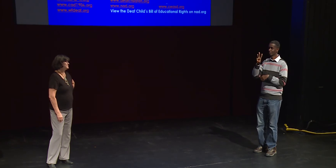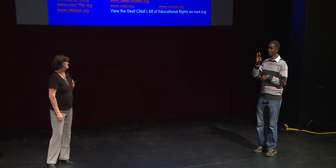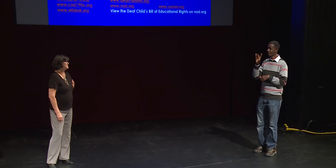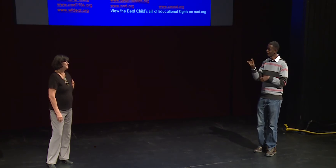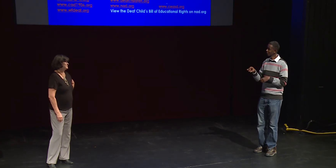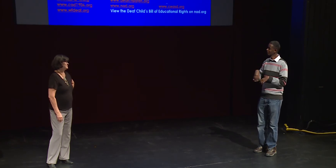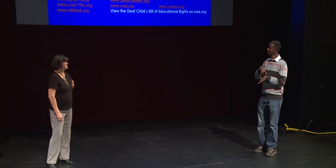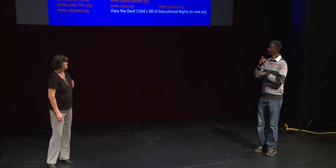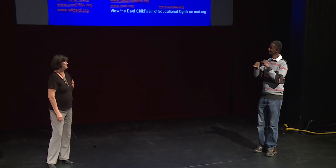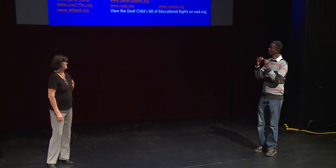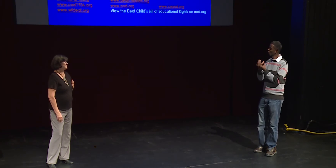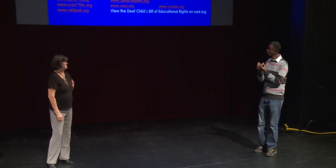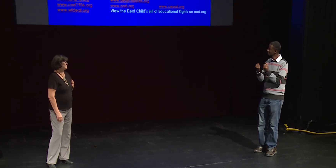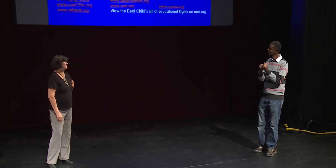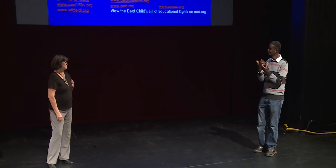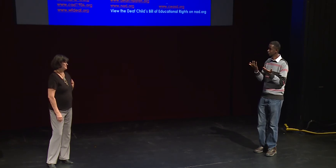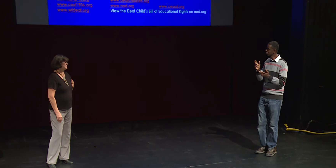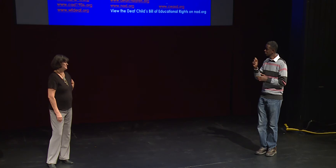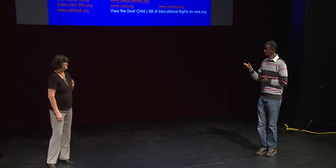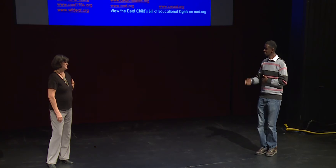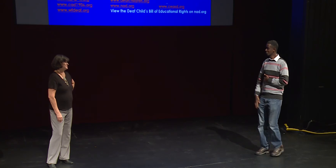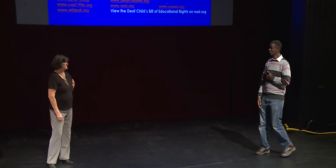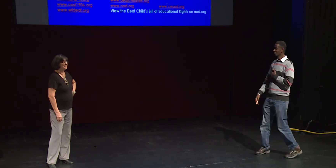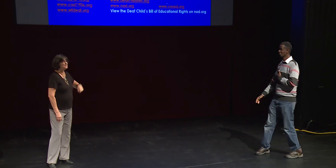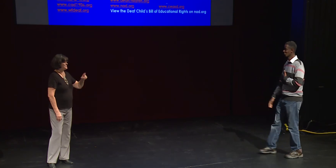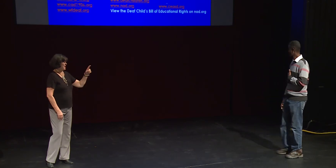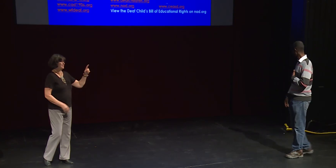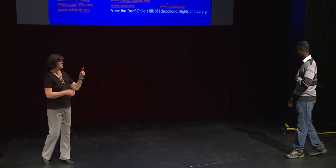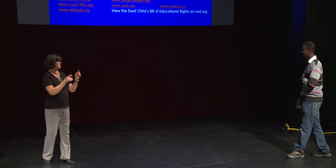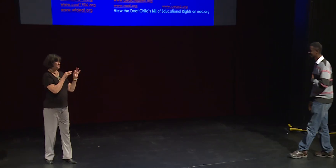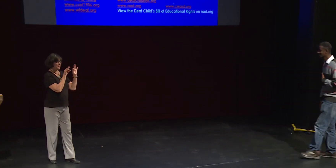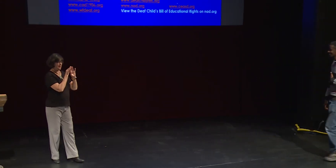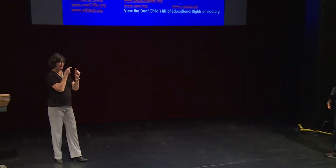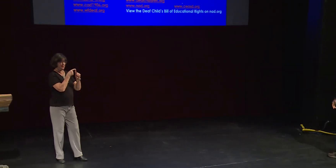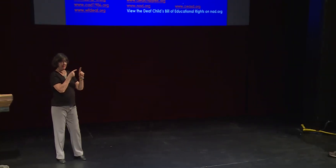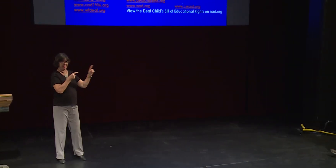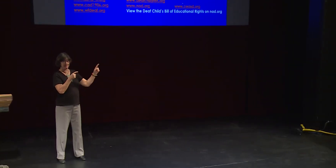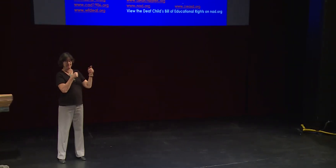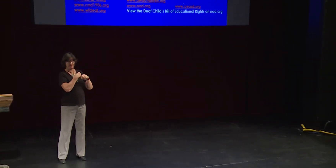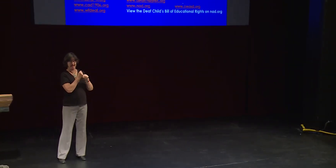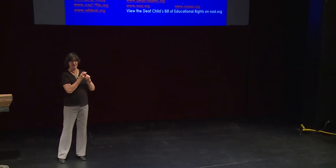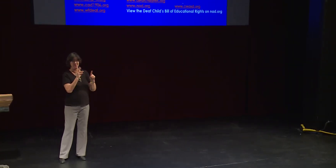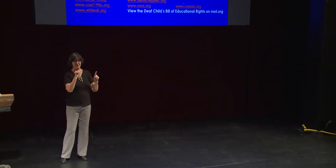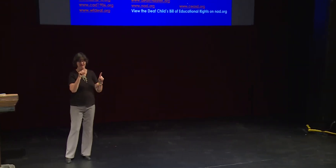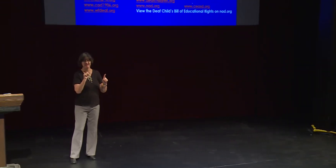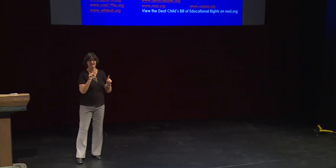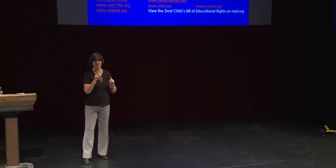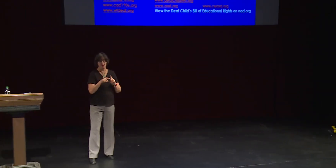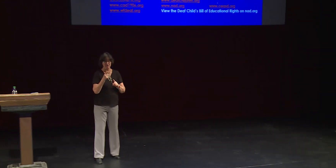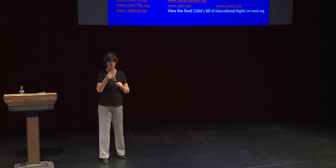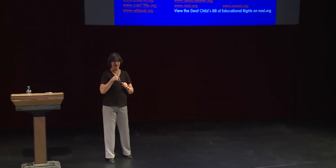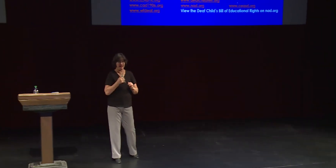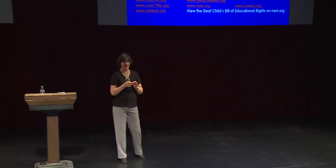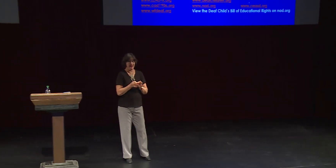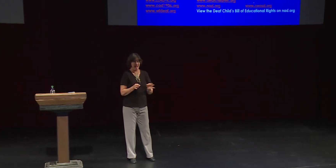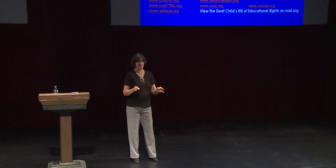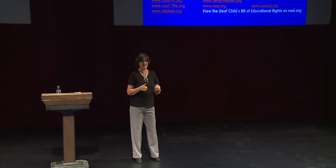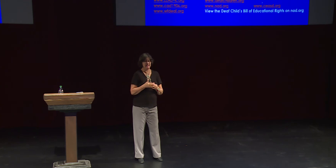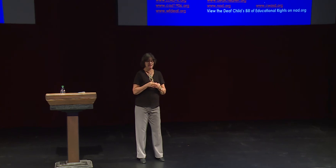but do you have any plans to get involved internationally? Wow. What an important point he made,